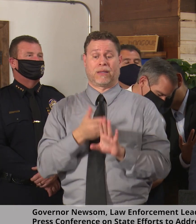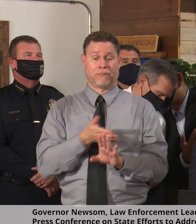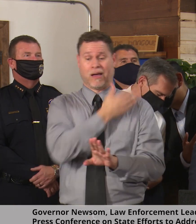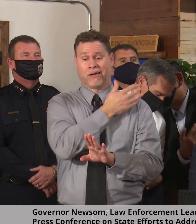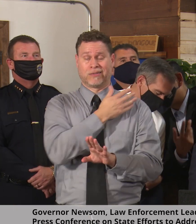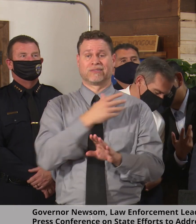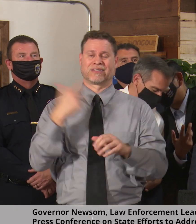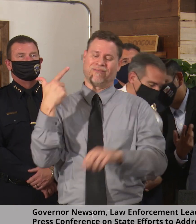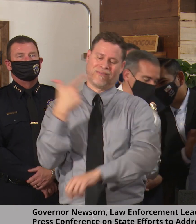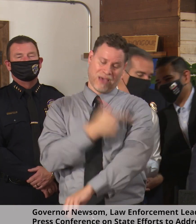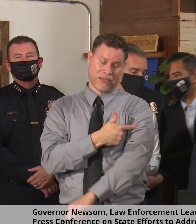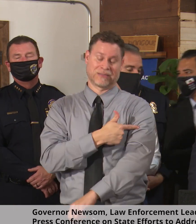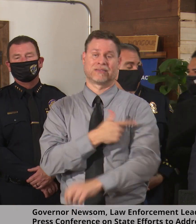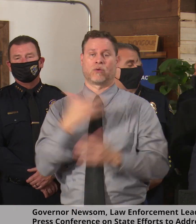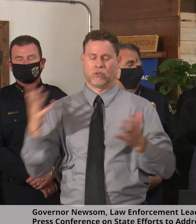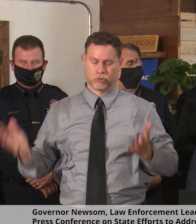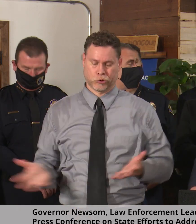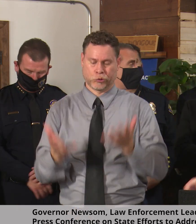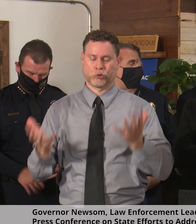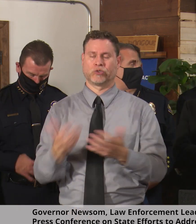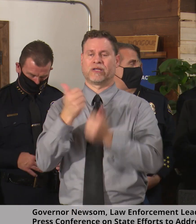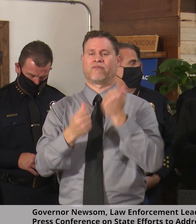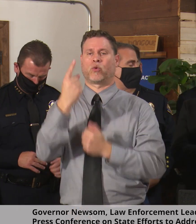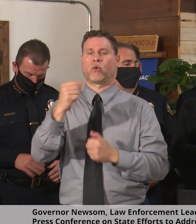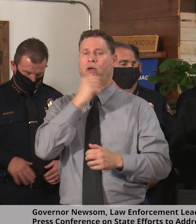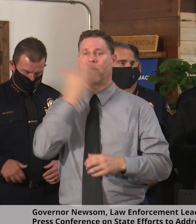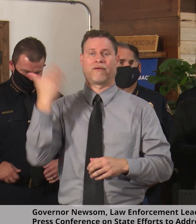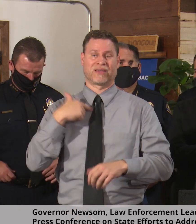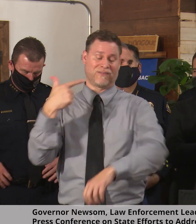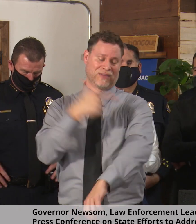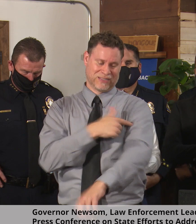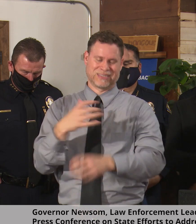get vaccinated and I want to encourage everybody that hasn't gotten vaccinated to get vaccinated.